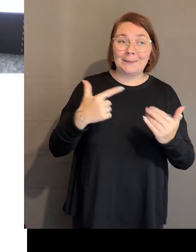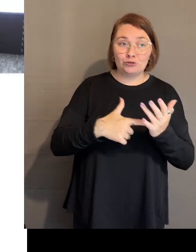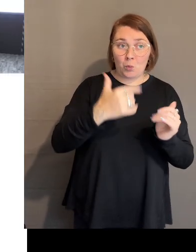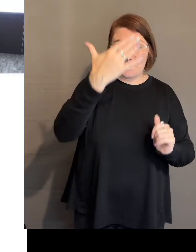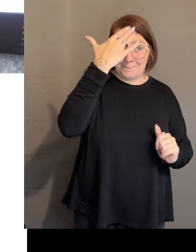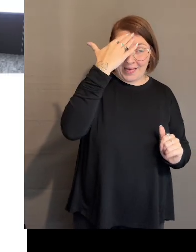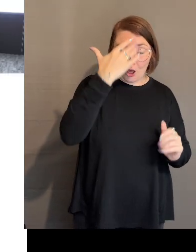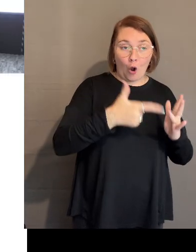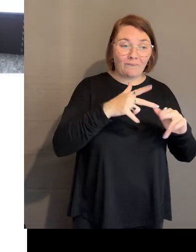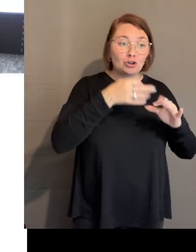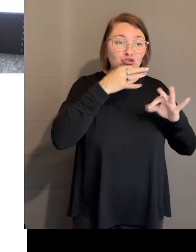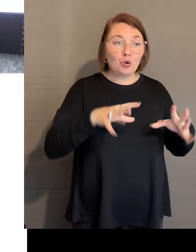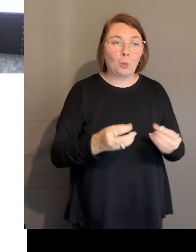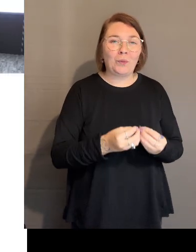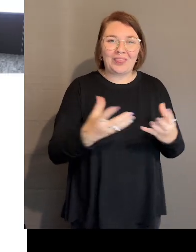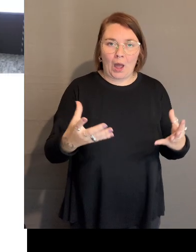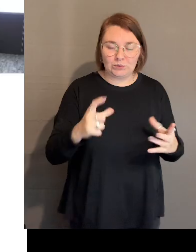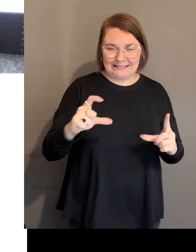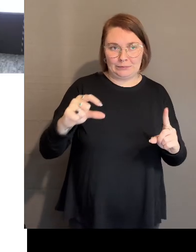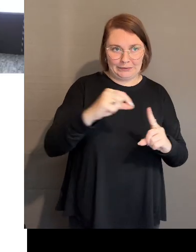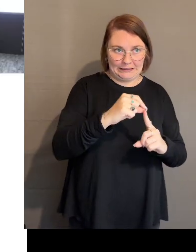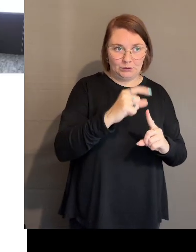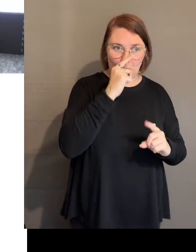compared to mothers or children without CB.